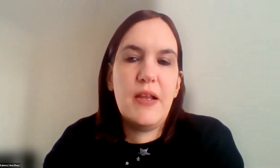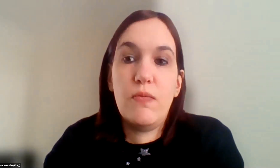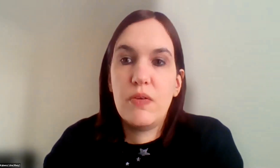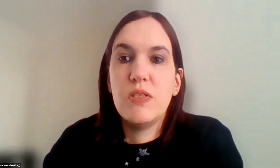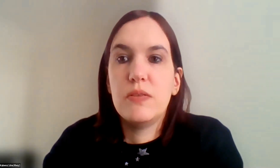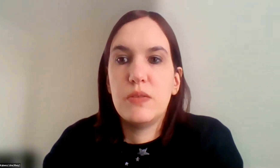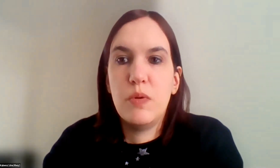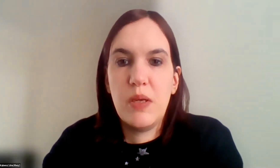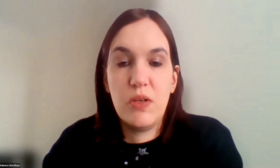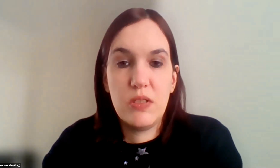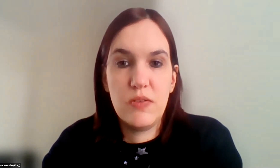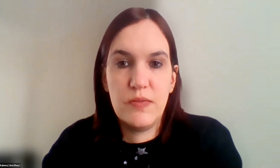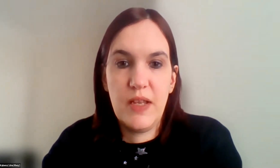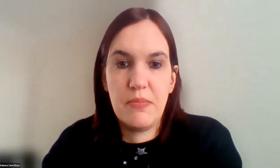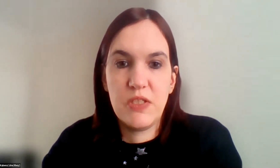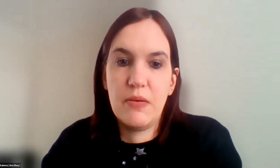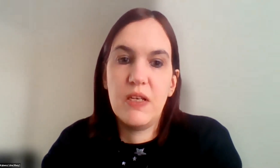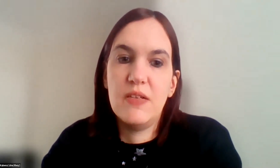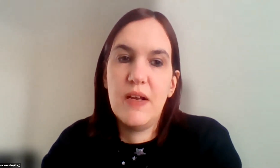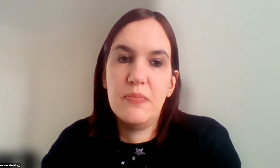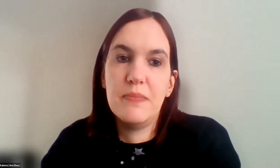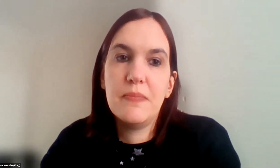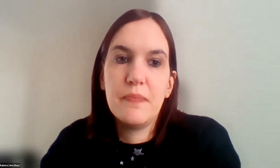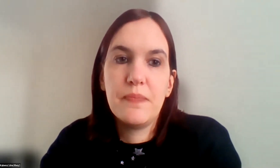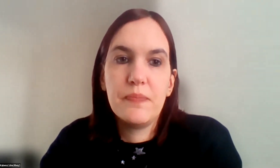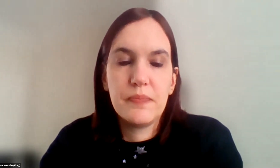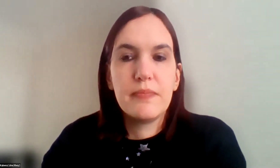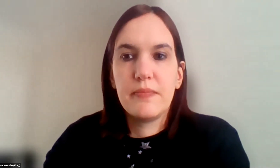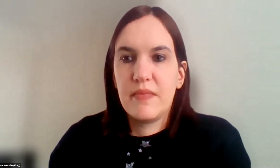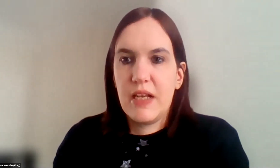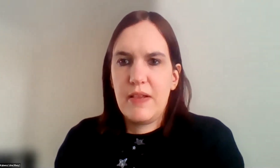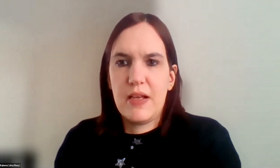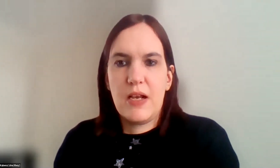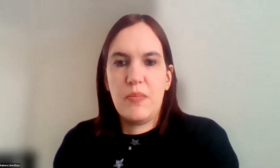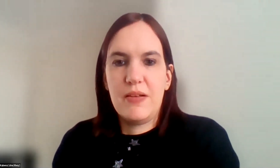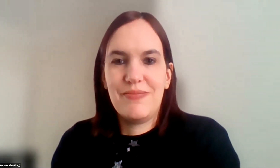find out what resources would be most useful for them so that we can develop them. I hope